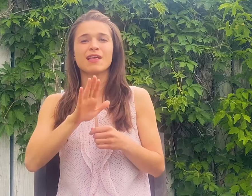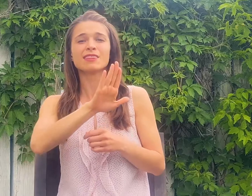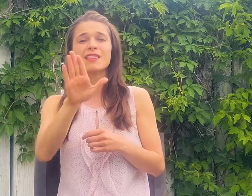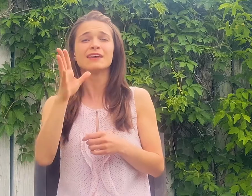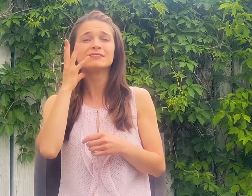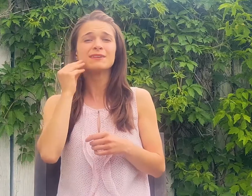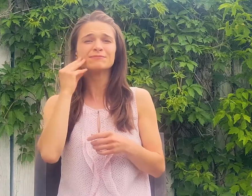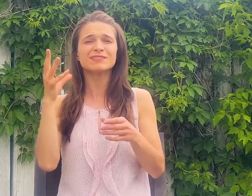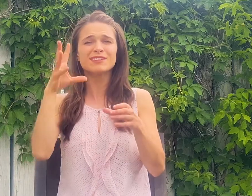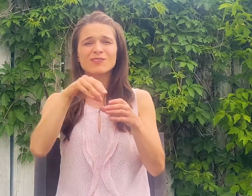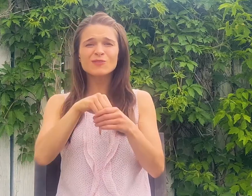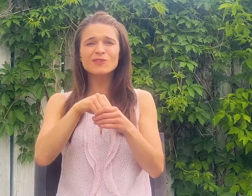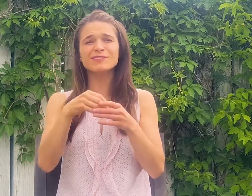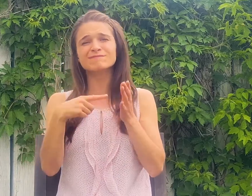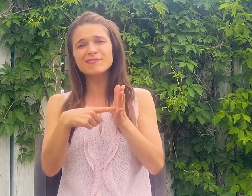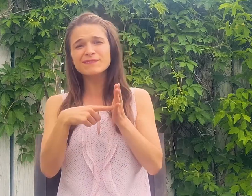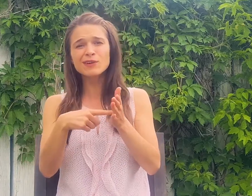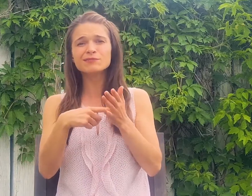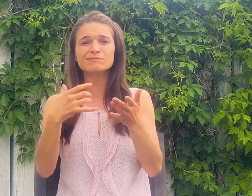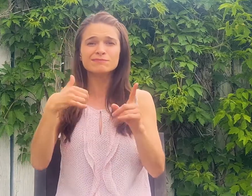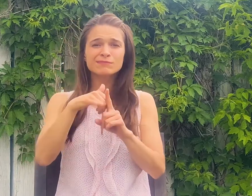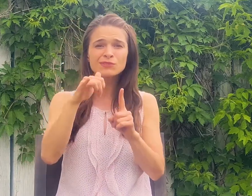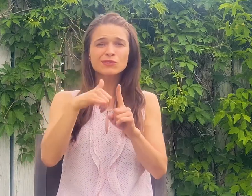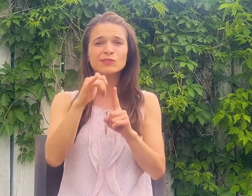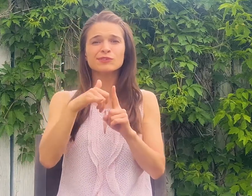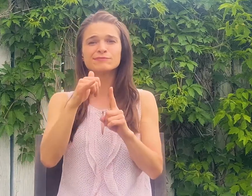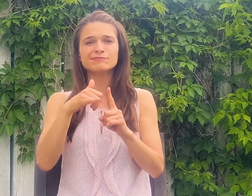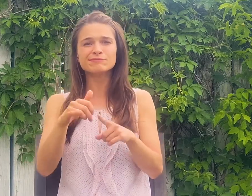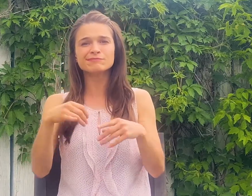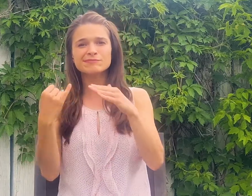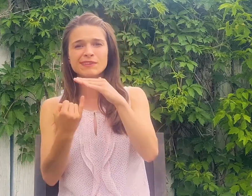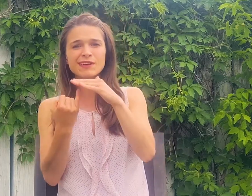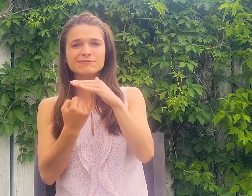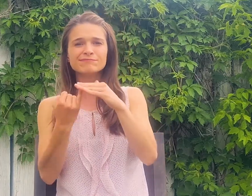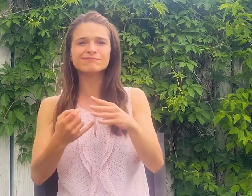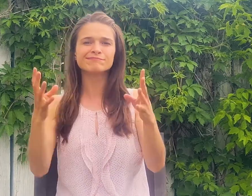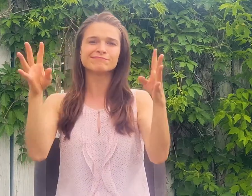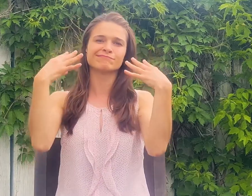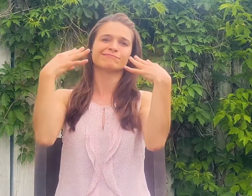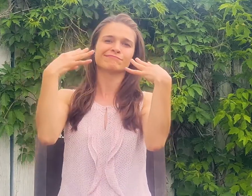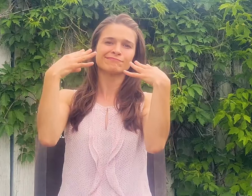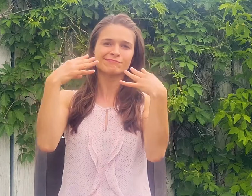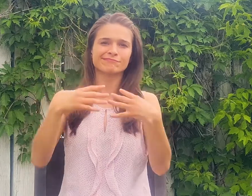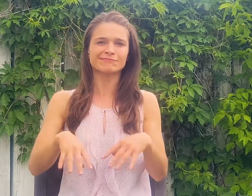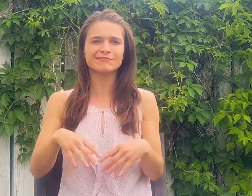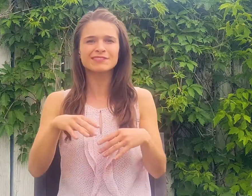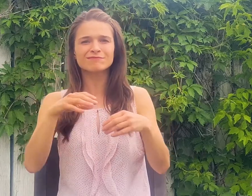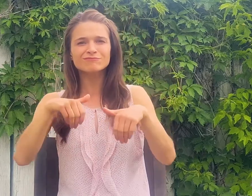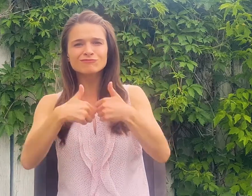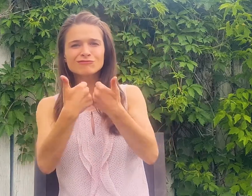Their experiences with bullying, isolation, humiliation, and challenges